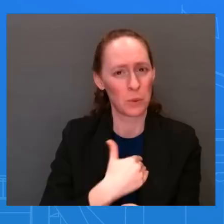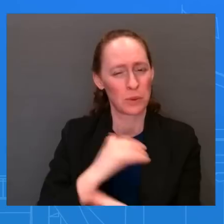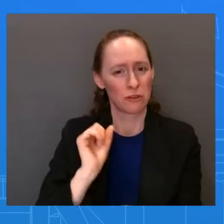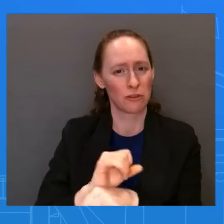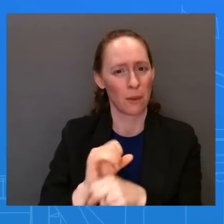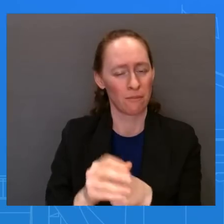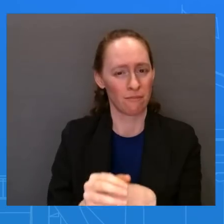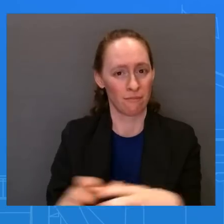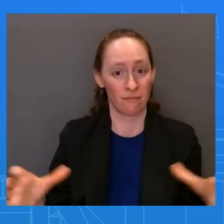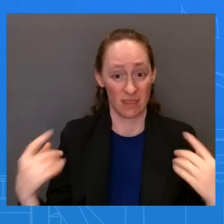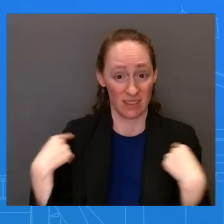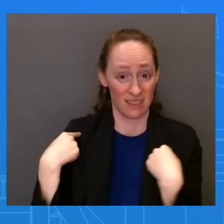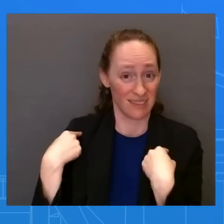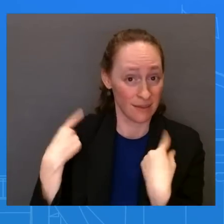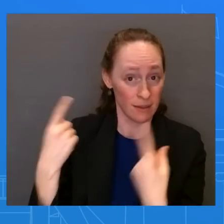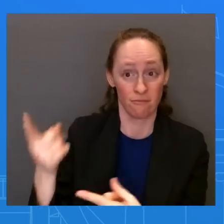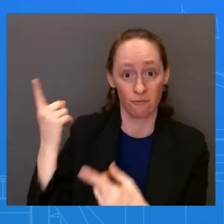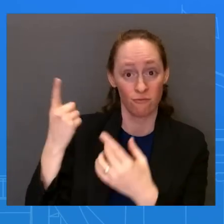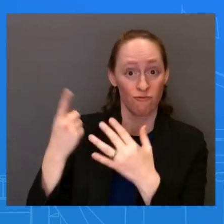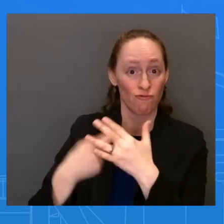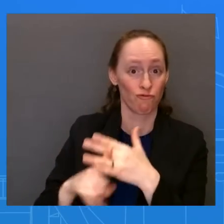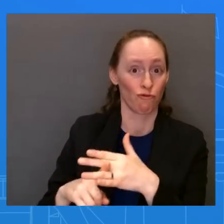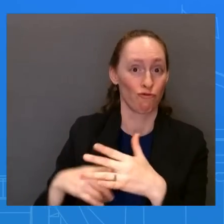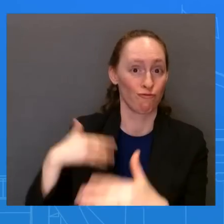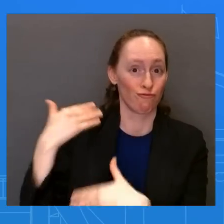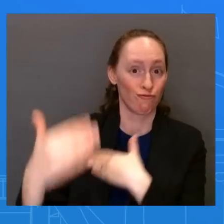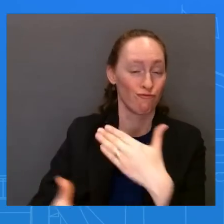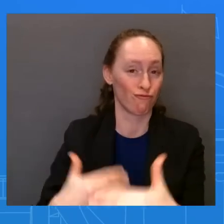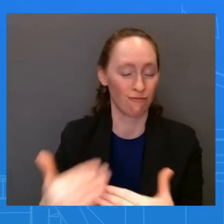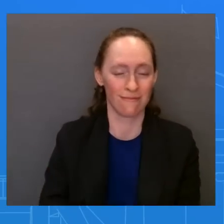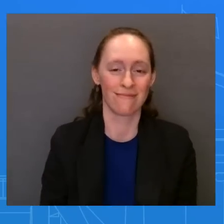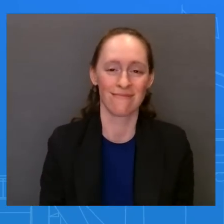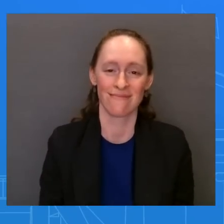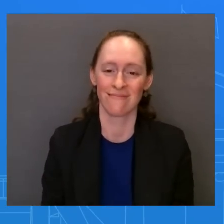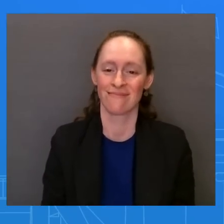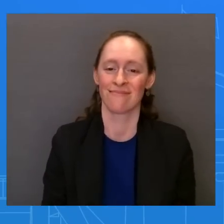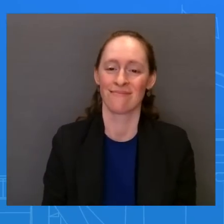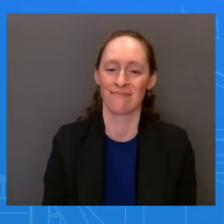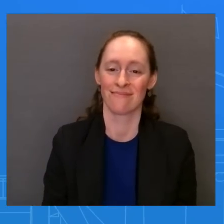The third quarter GDP revision shows that the U.S. economy continues to grow and add jobs.